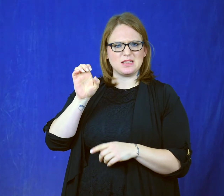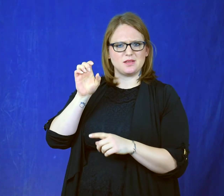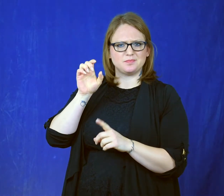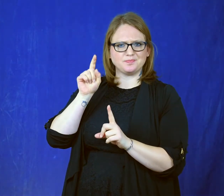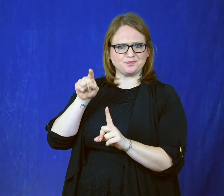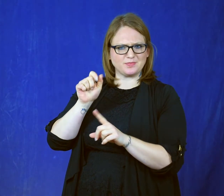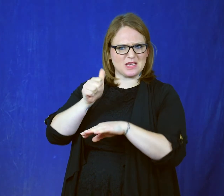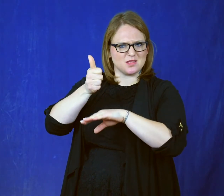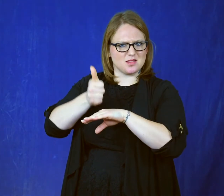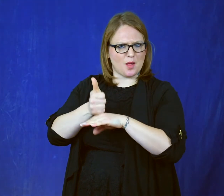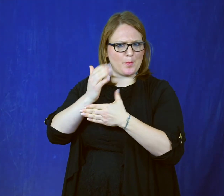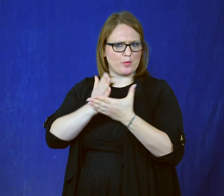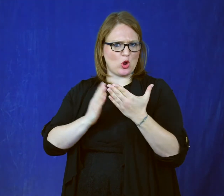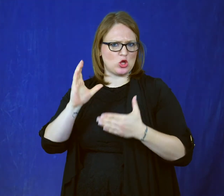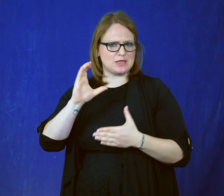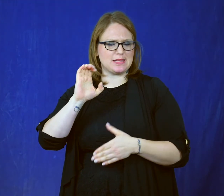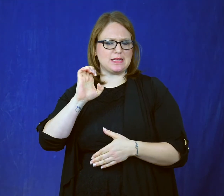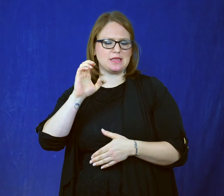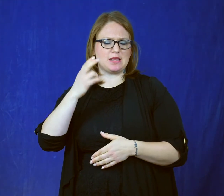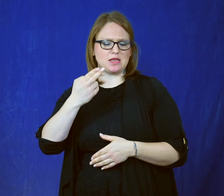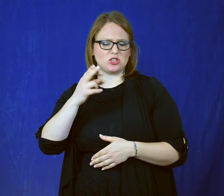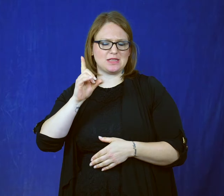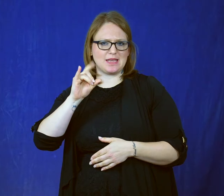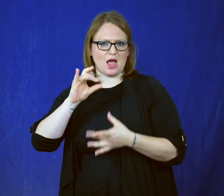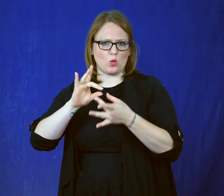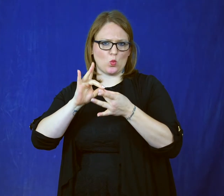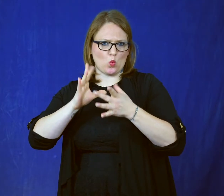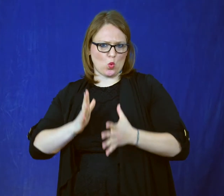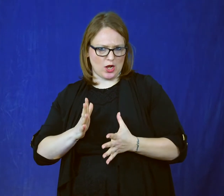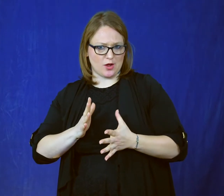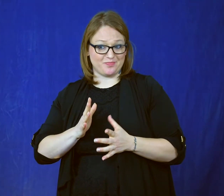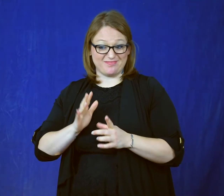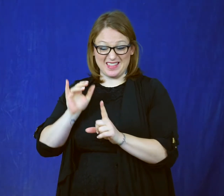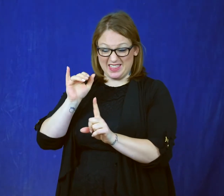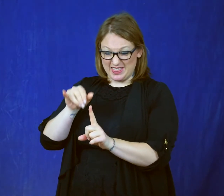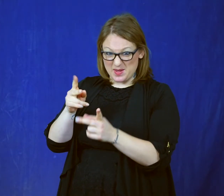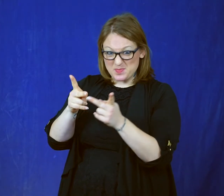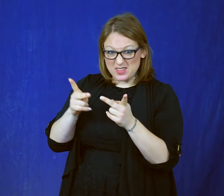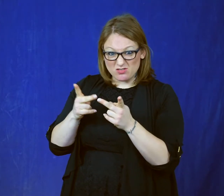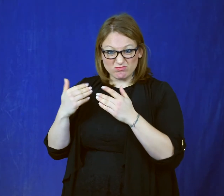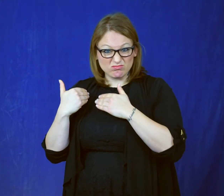MDE has a Part C EHDI Coordinator. Since 2007, MDE’s EHDI Coordinator ensures a